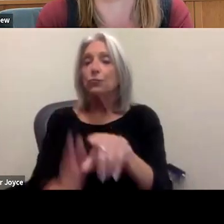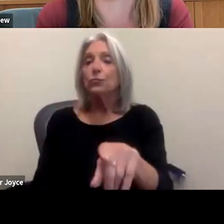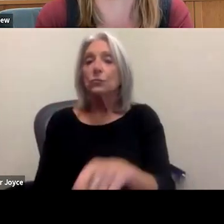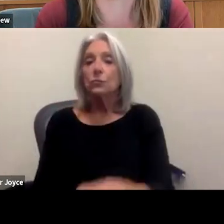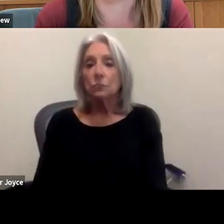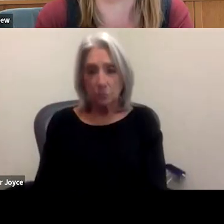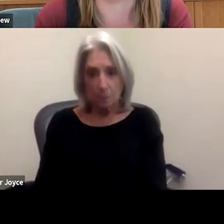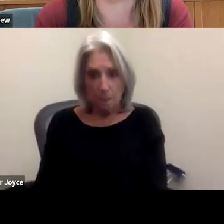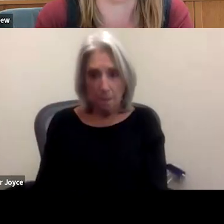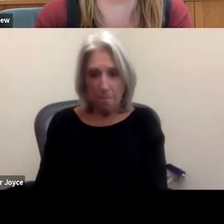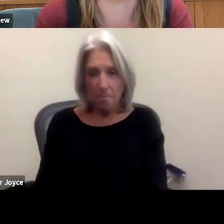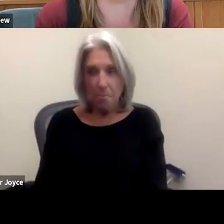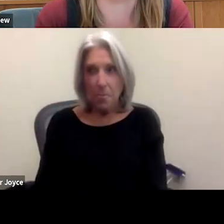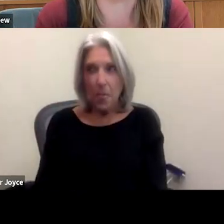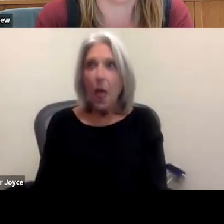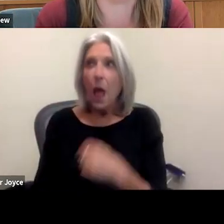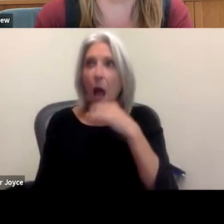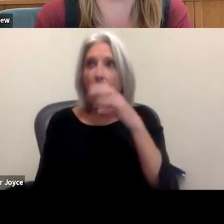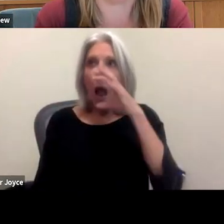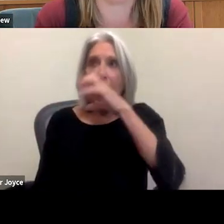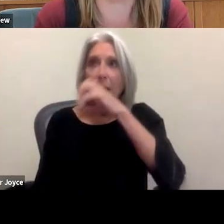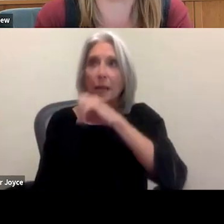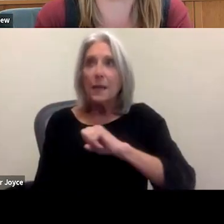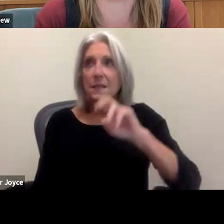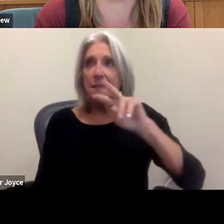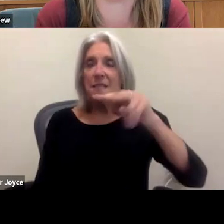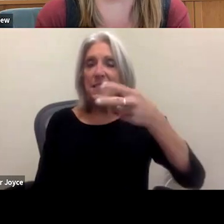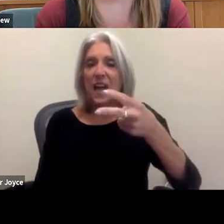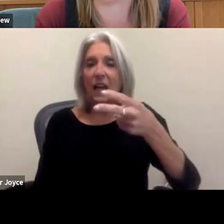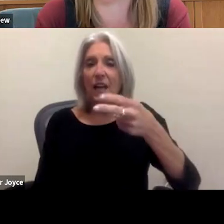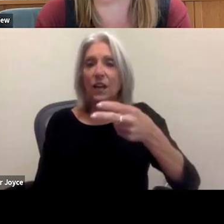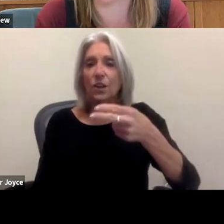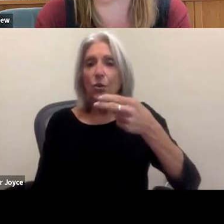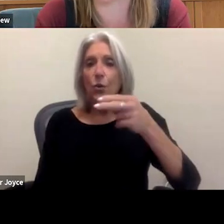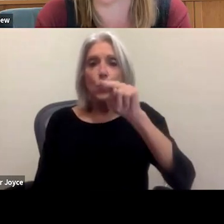I think it's the Second Eugenics Conference in the United States,